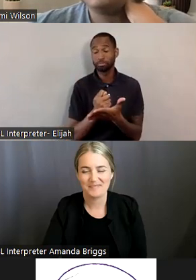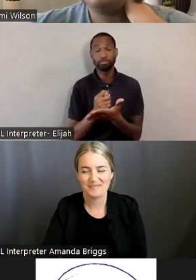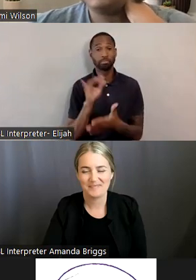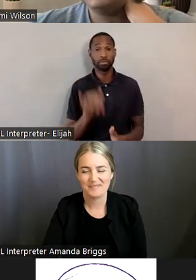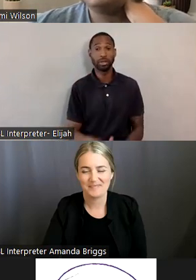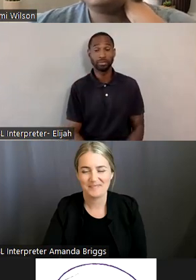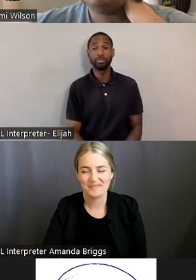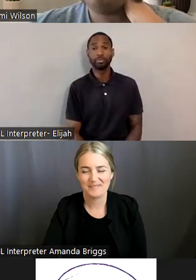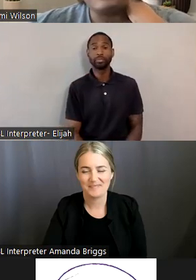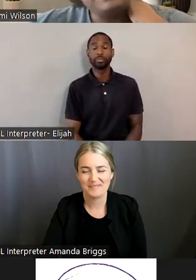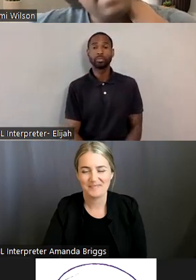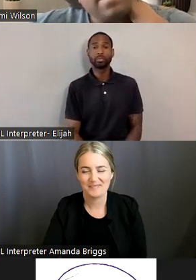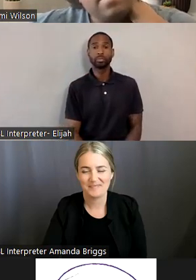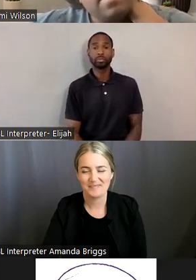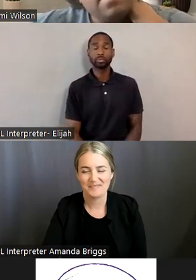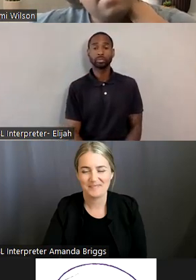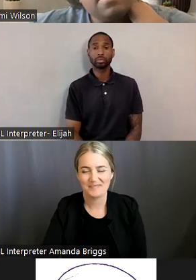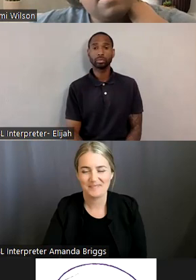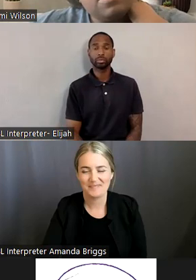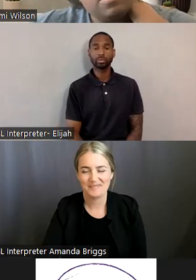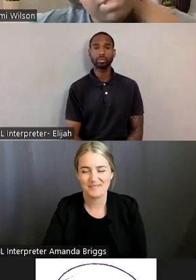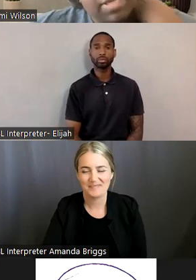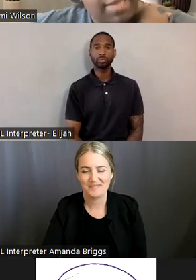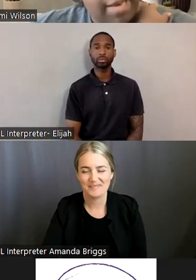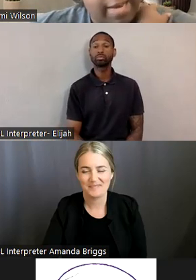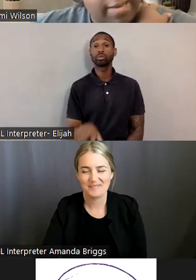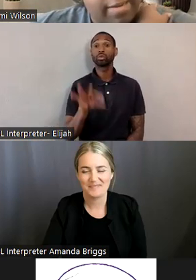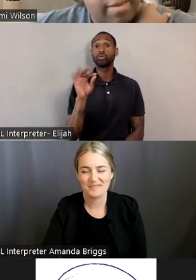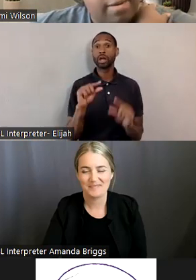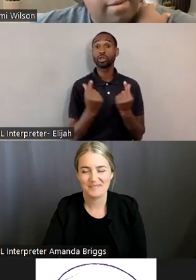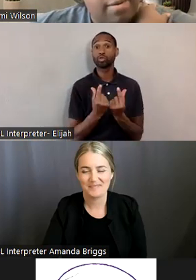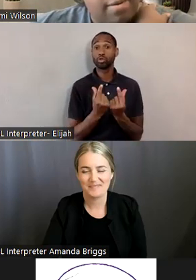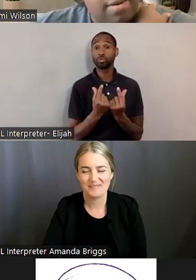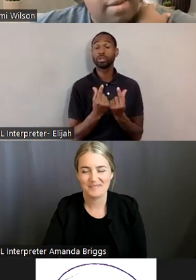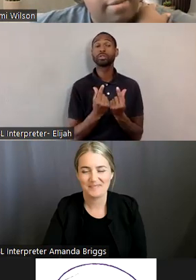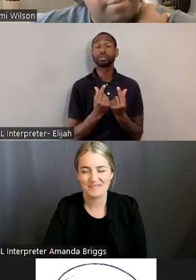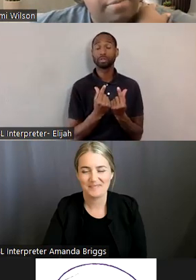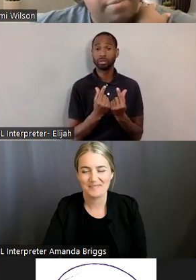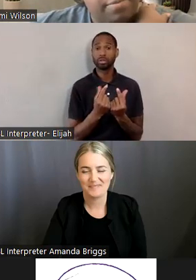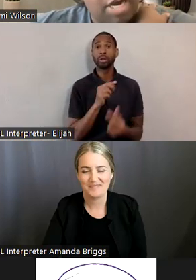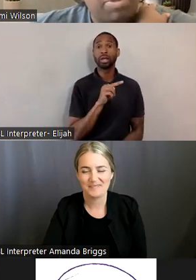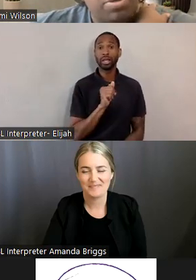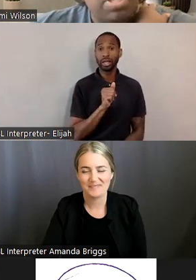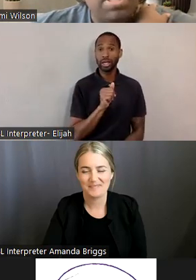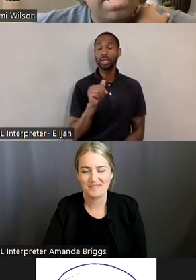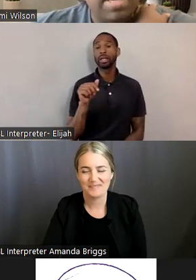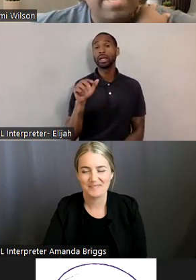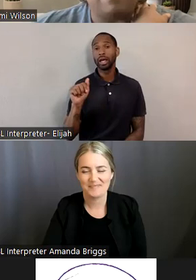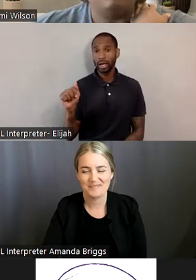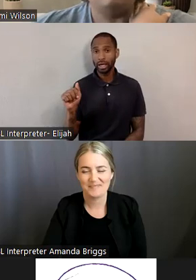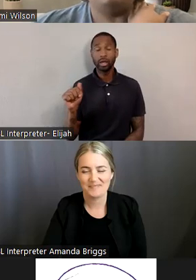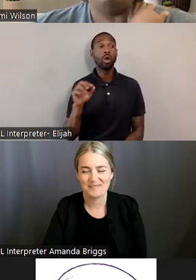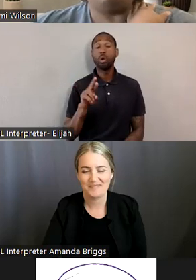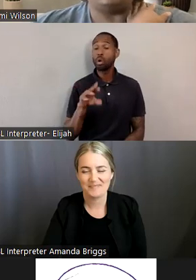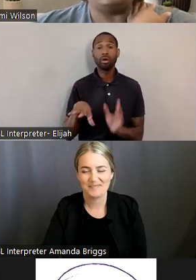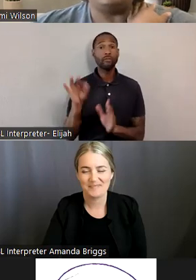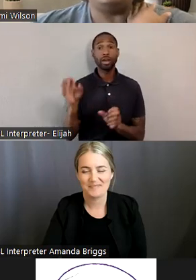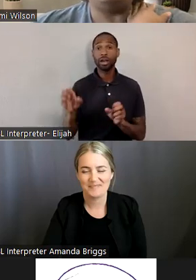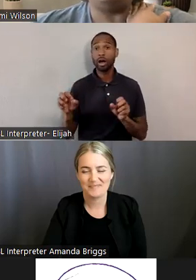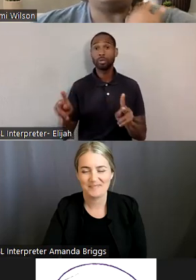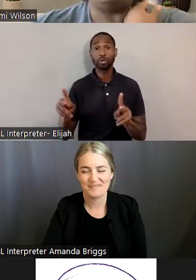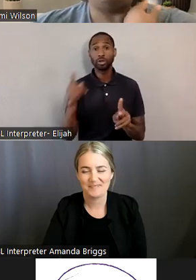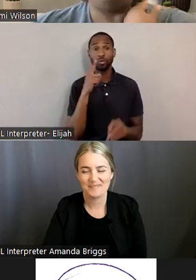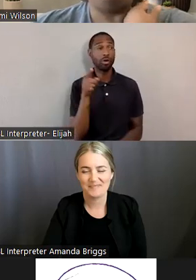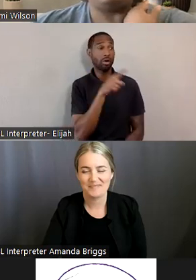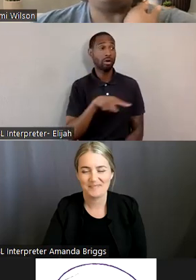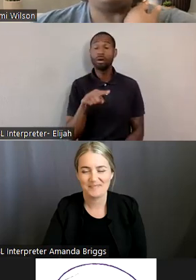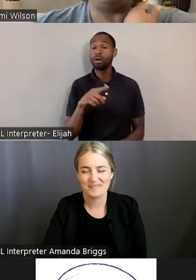So finding groups like that, and opportunities like that for clients where they